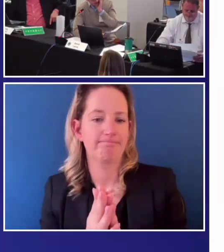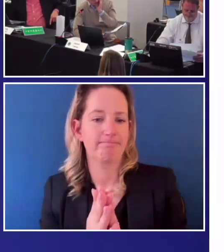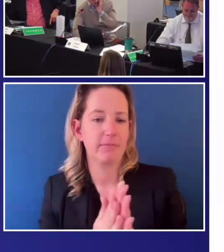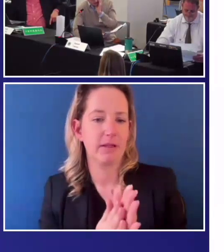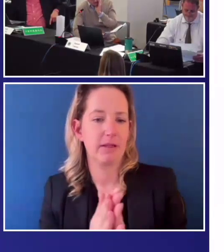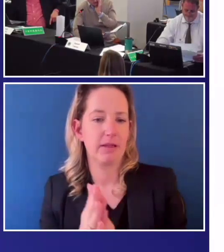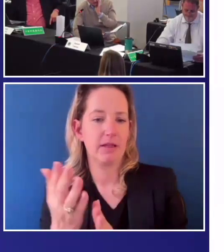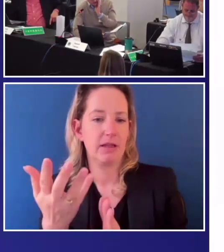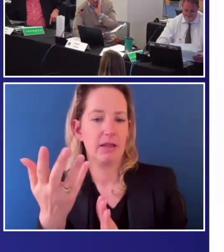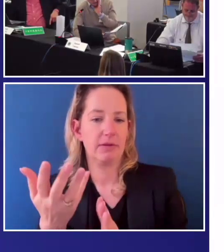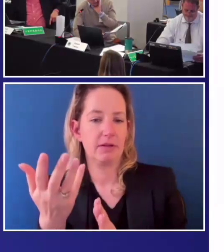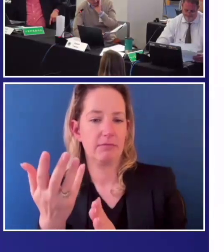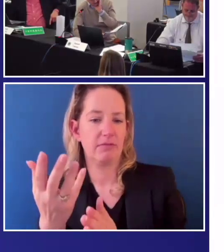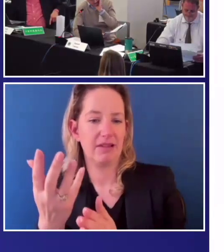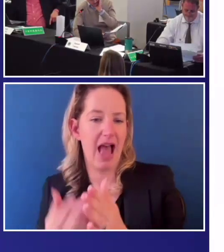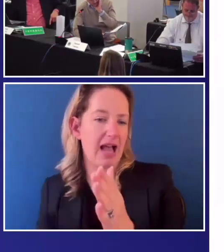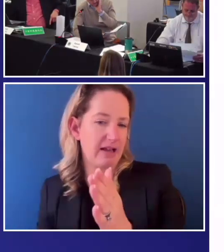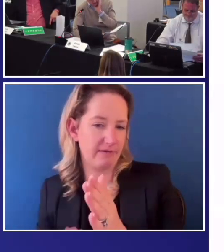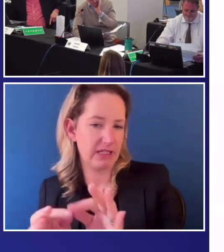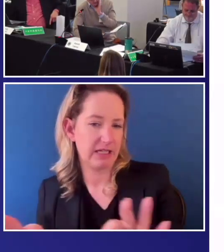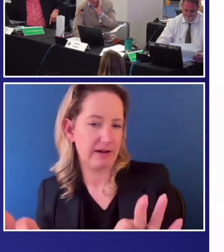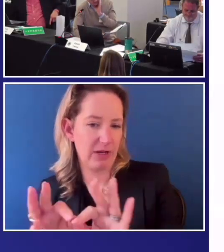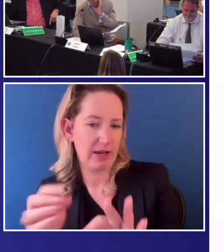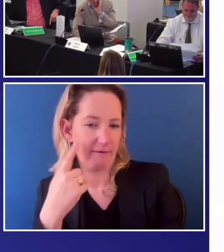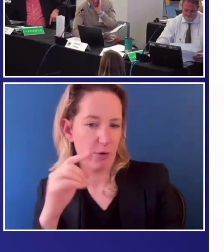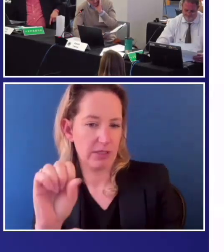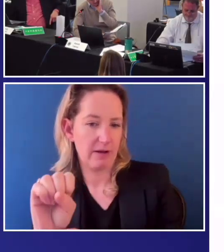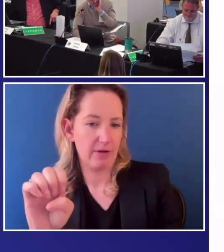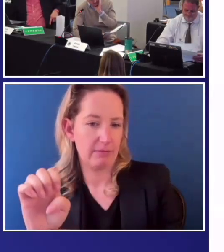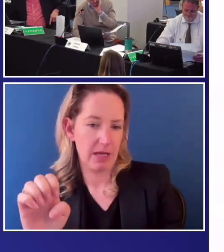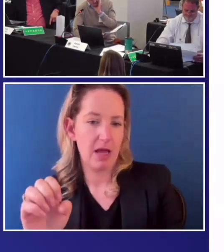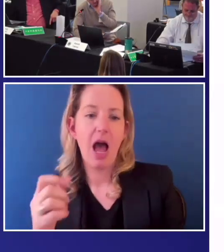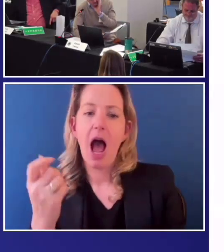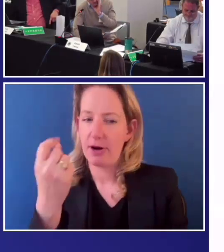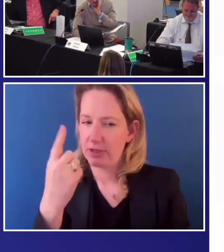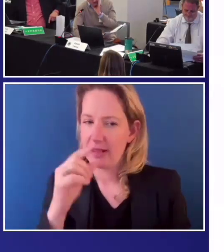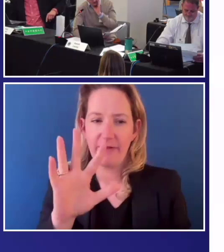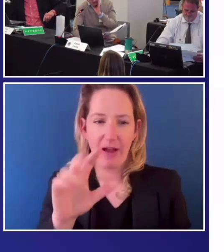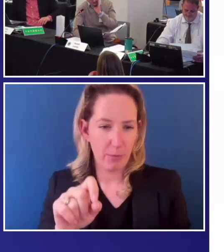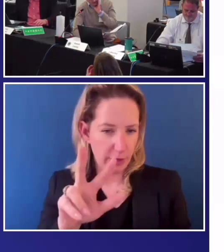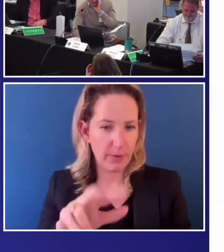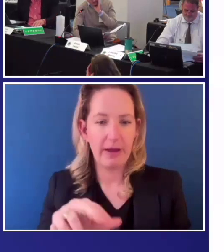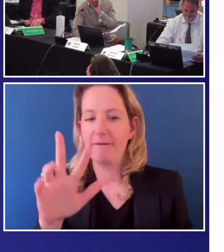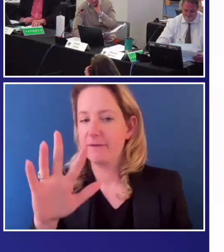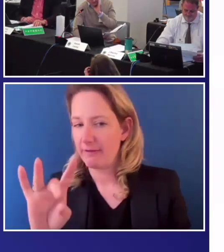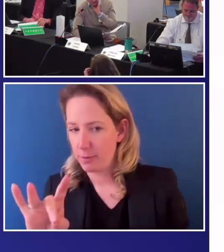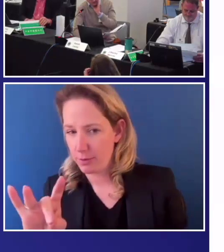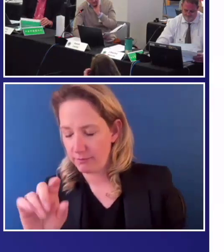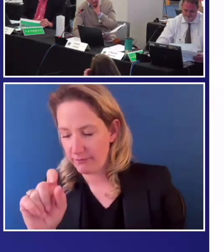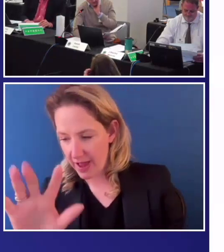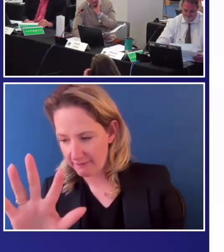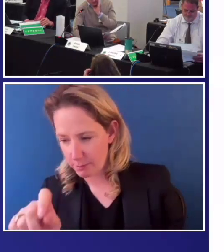you know, I appreciate that, that the difference between 5.3 and 5.8 is small. What I'm trying to understand is,